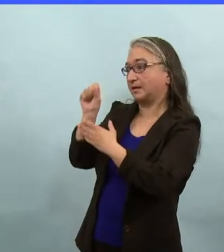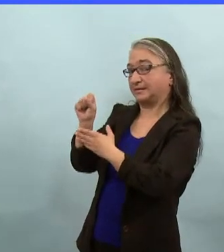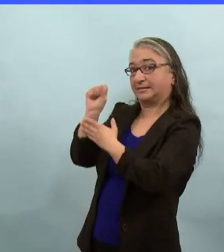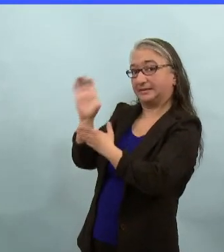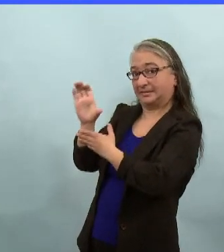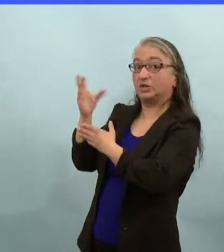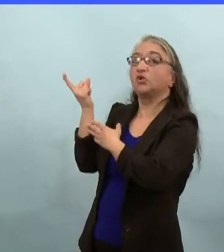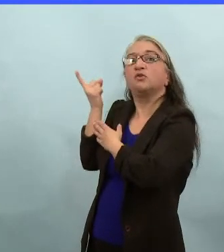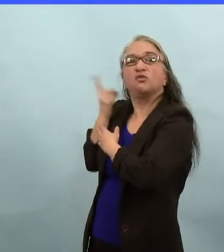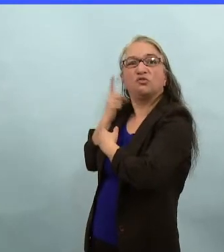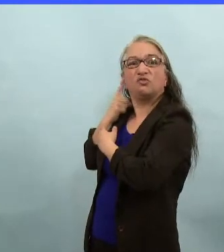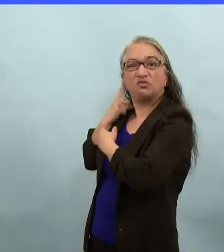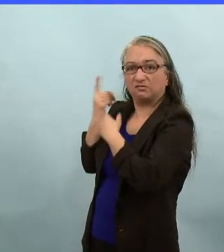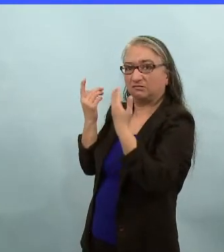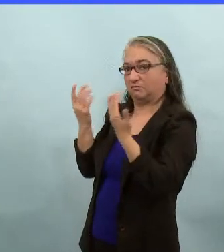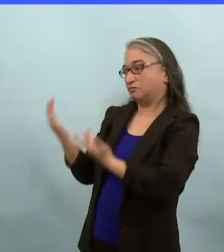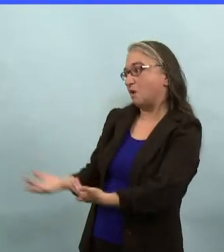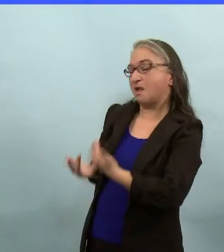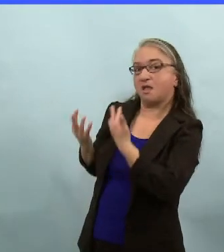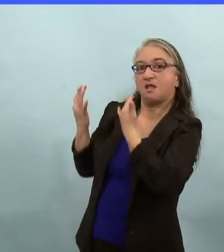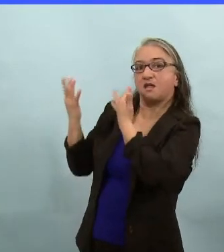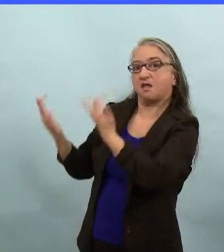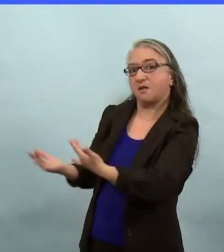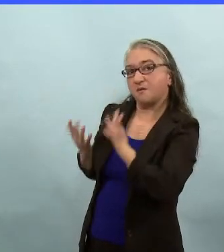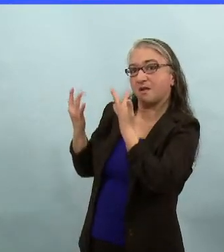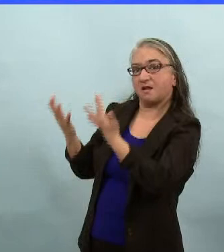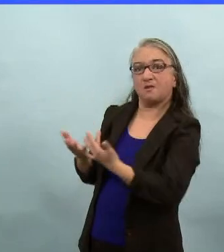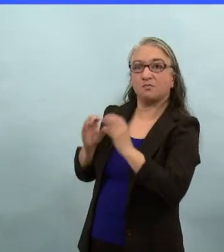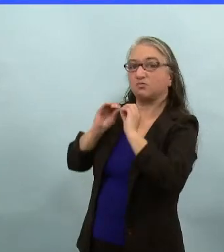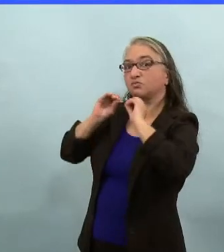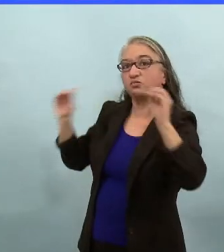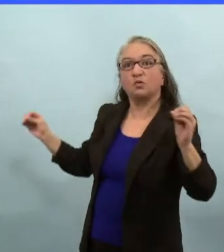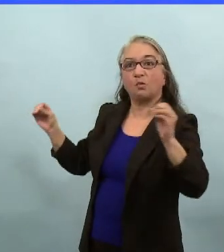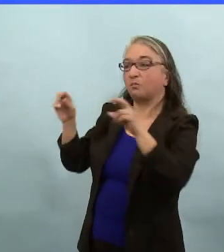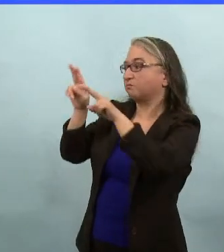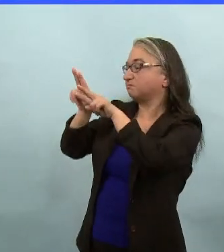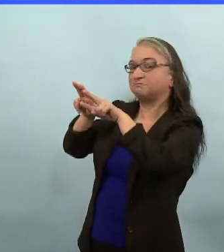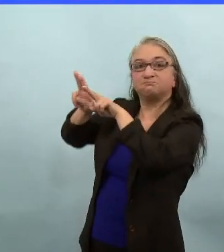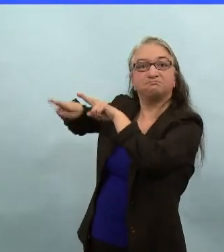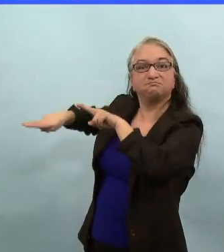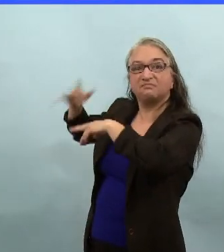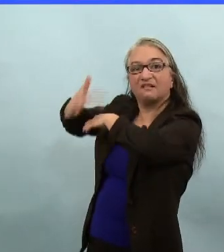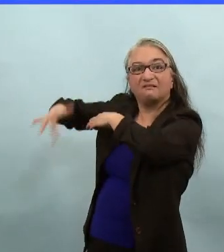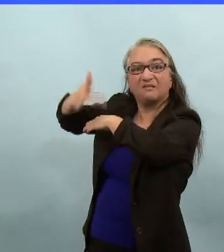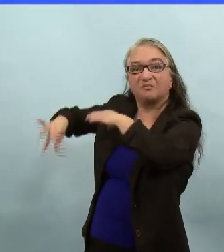they can't find a bed what's happening at the hospital so what i what i would suggest that these